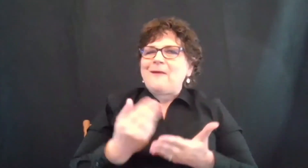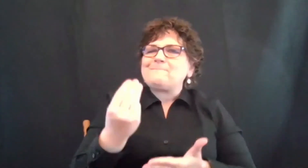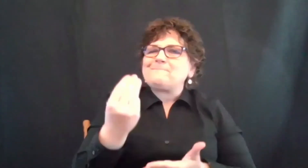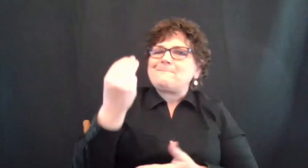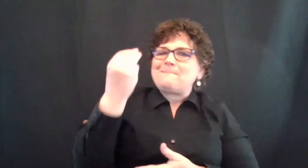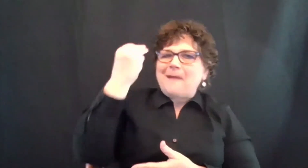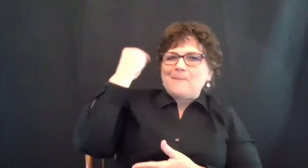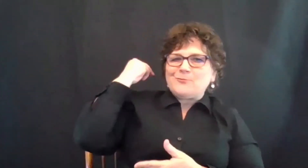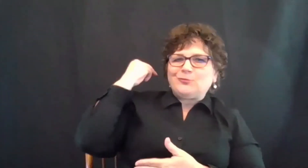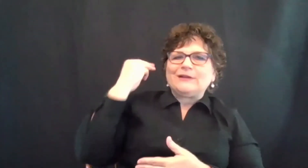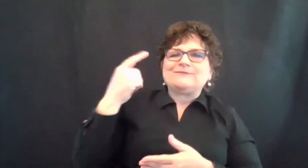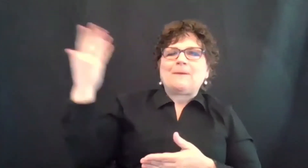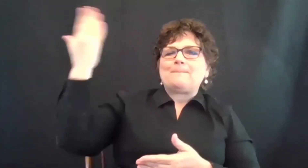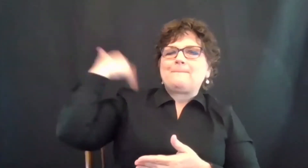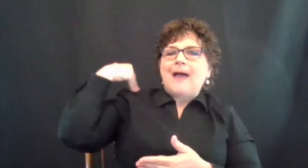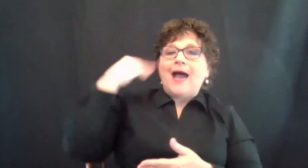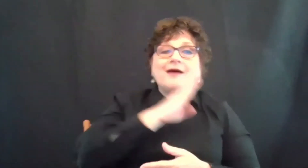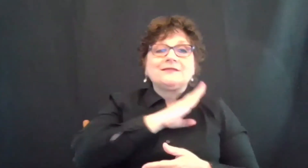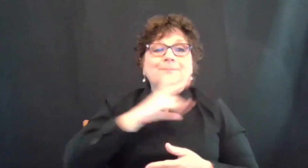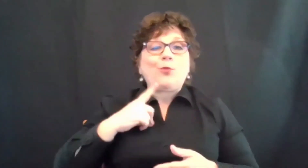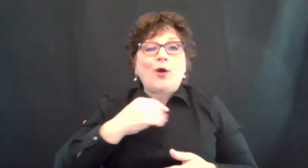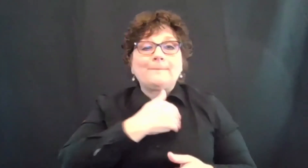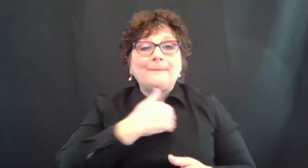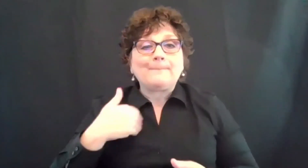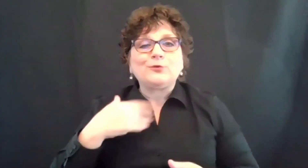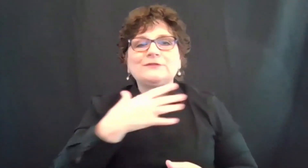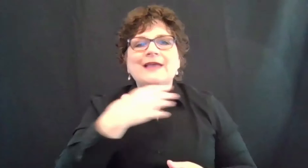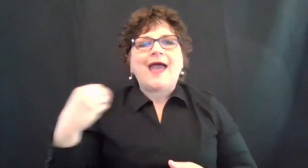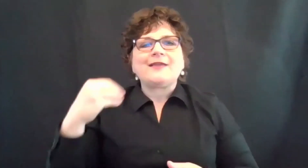Here are some memories from past board members